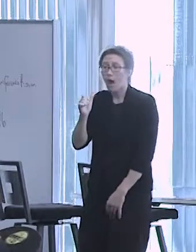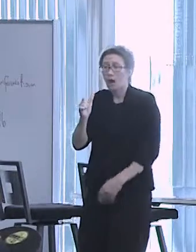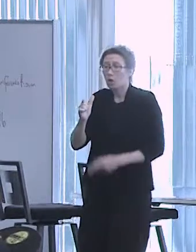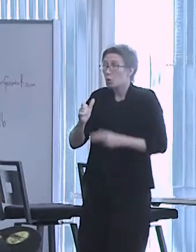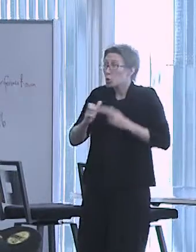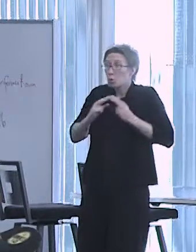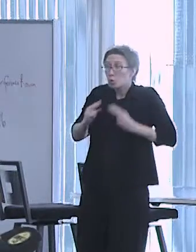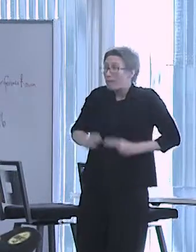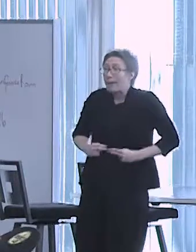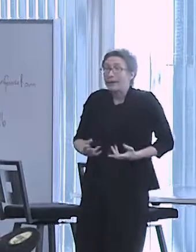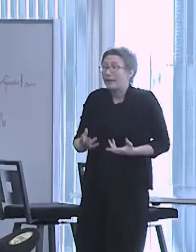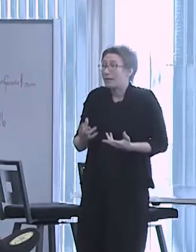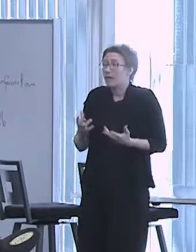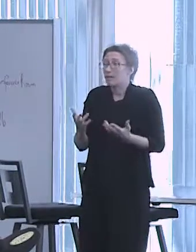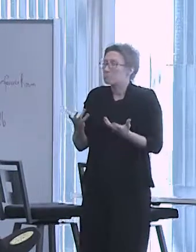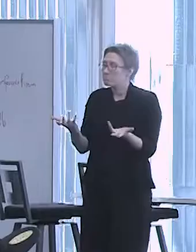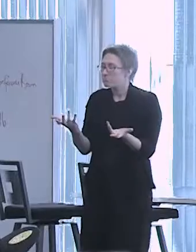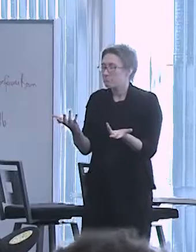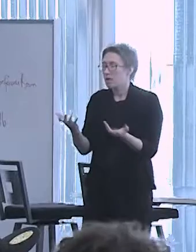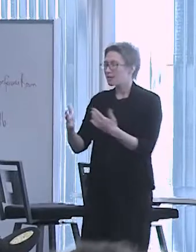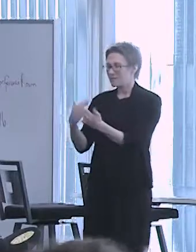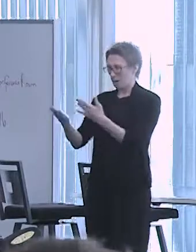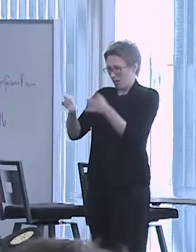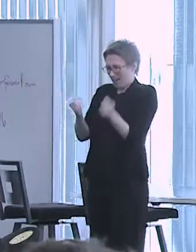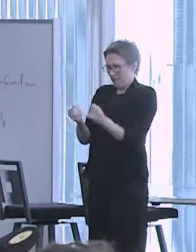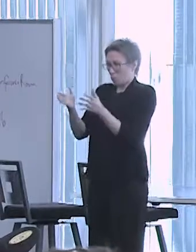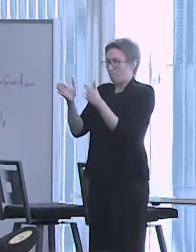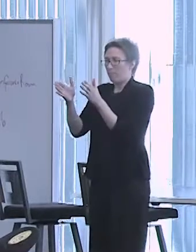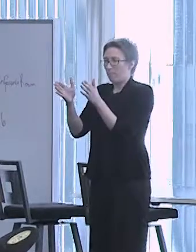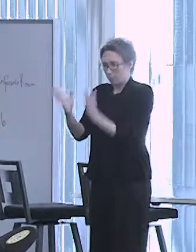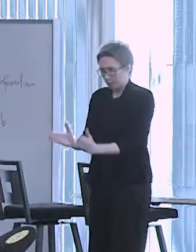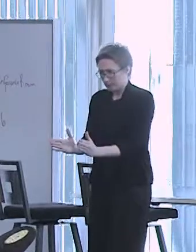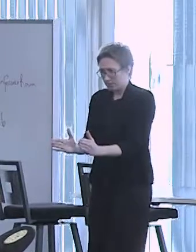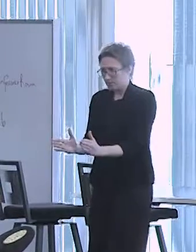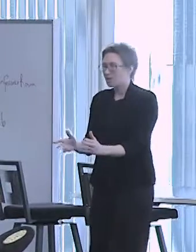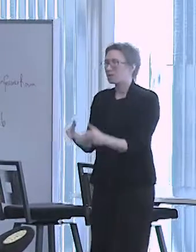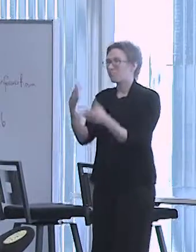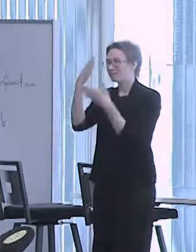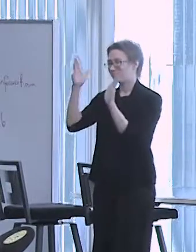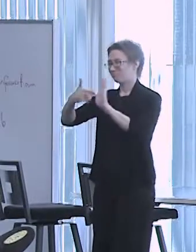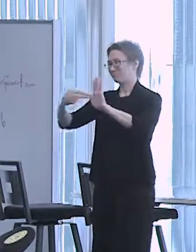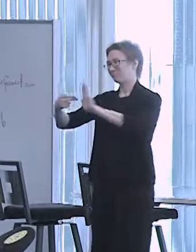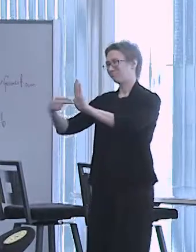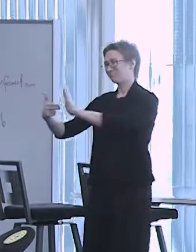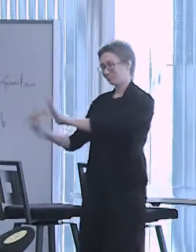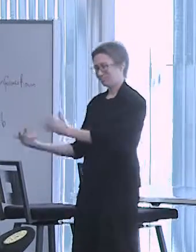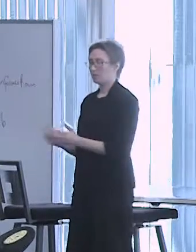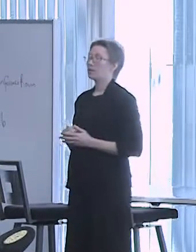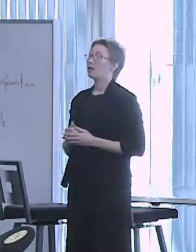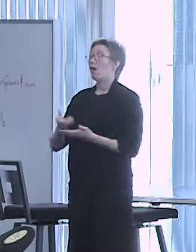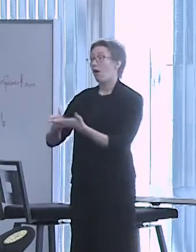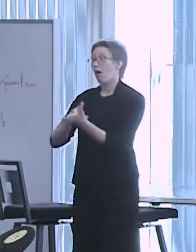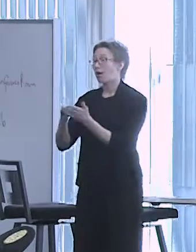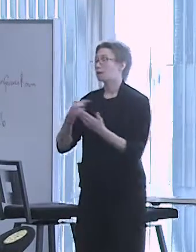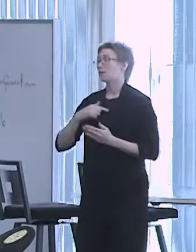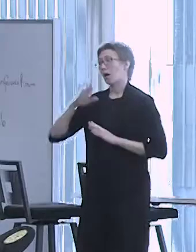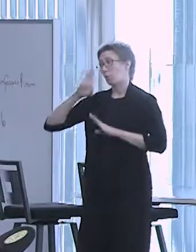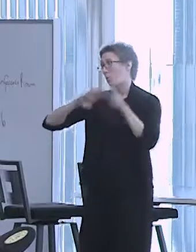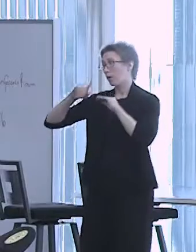No matter what each individual person might be like. To be honest, I worry a lot about becoming the next Trayvon Martin.